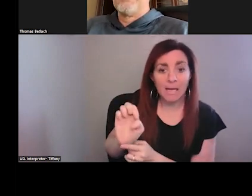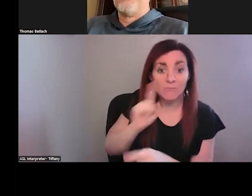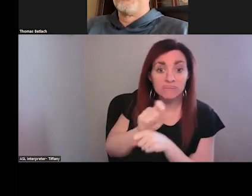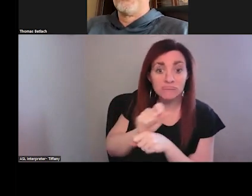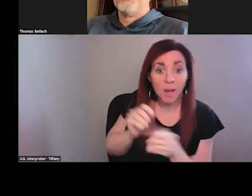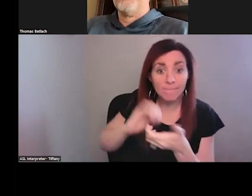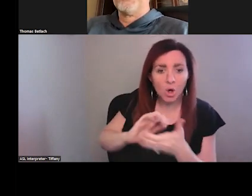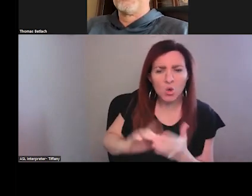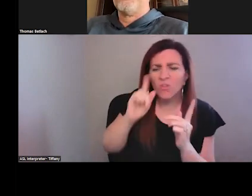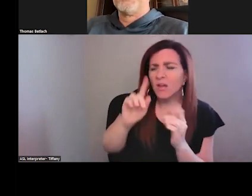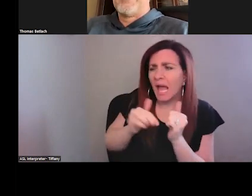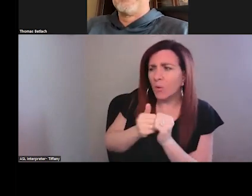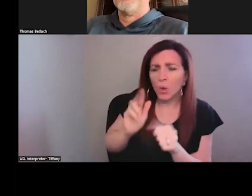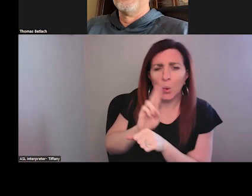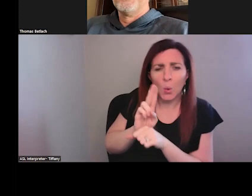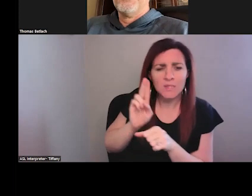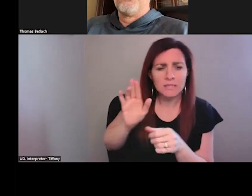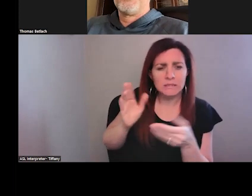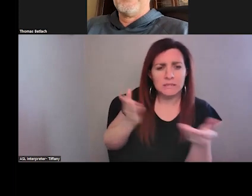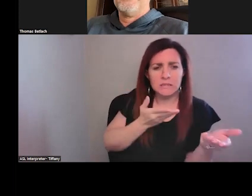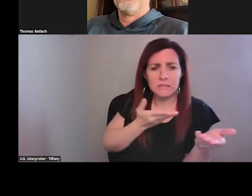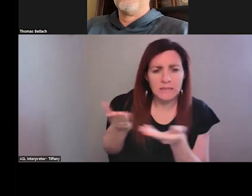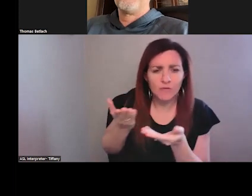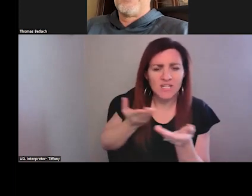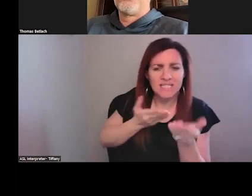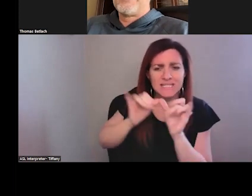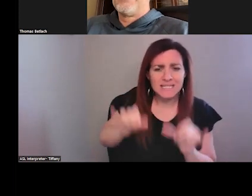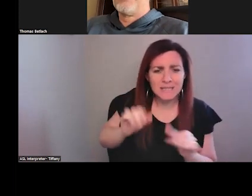LEVERAGE THE DESIGN IN YOUR STATE IN TERMS OF CONTRACTS,